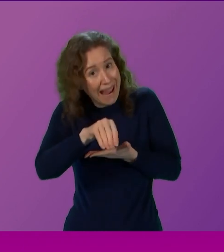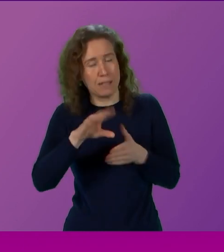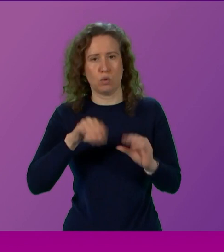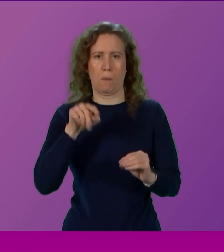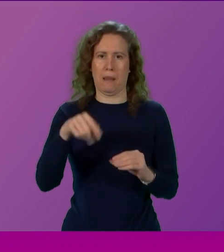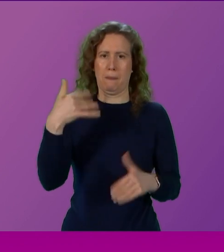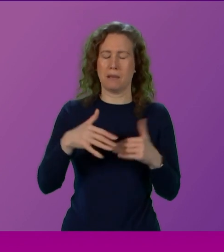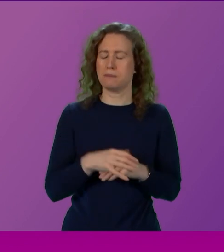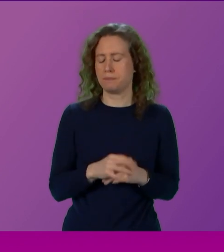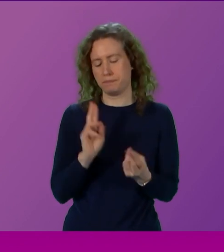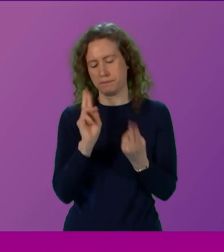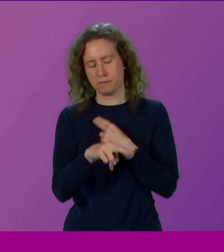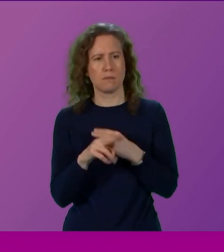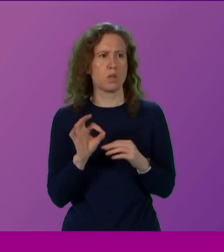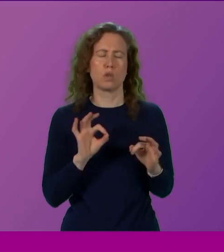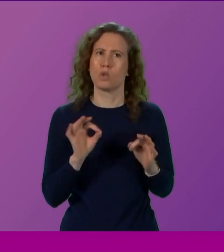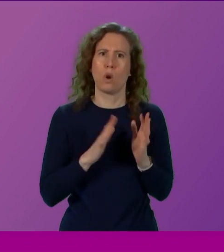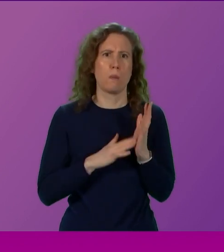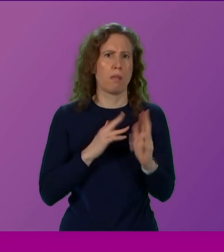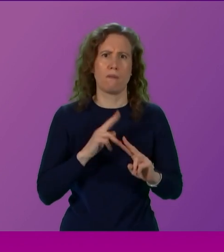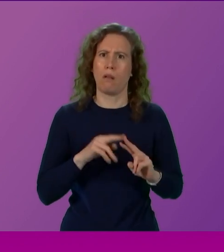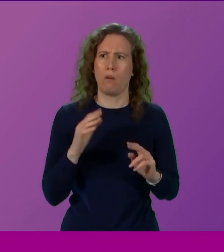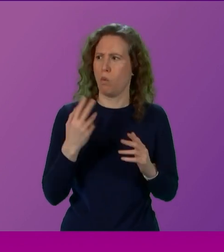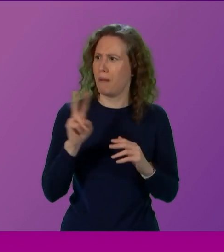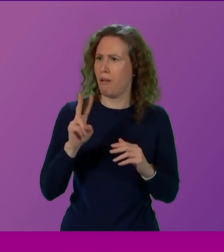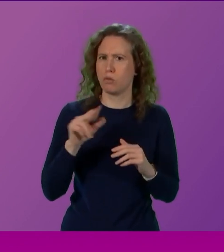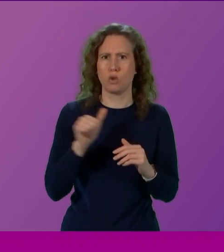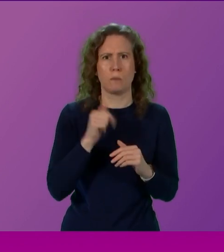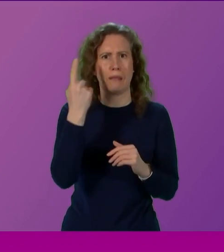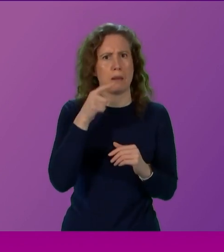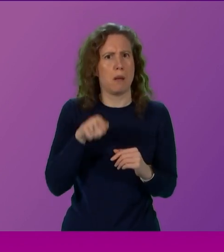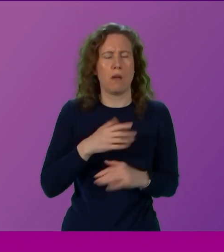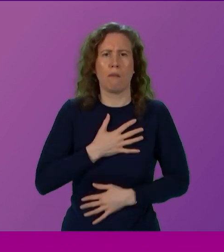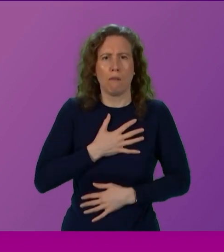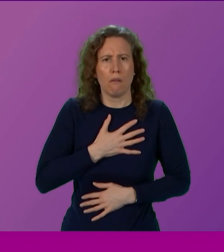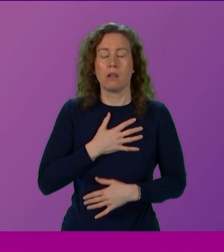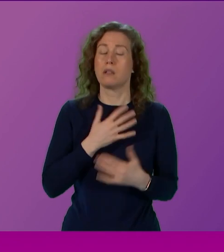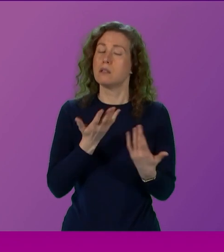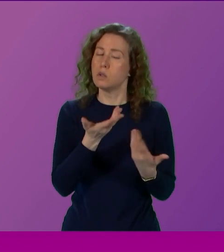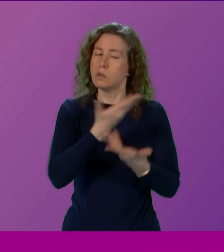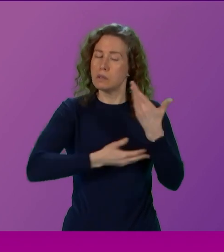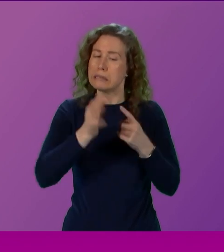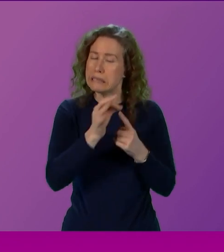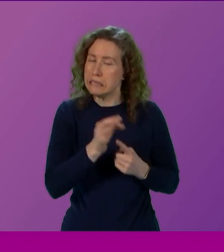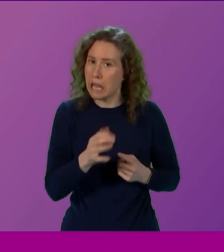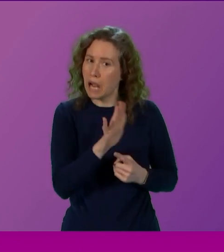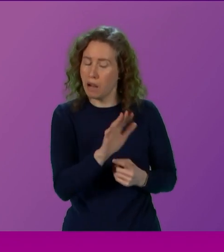No parent should have to contemplate that. Other than those that Anas Sarwar has just shared,